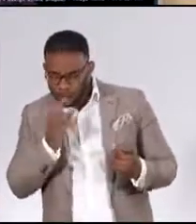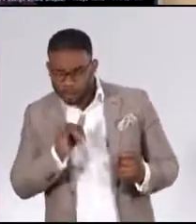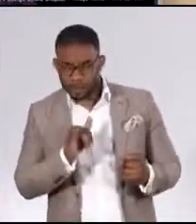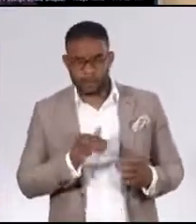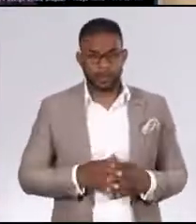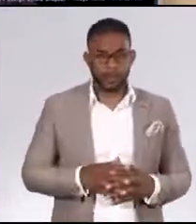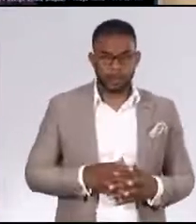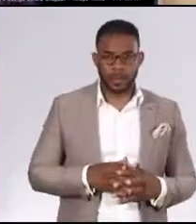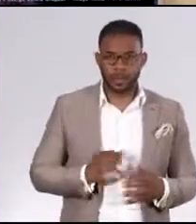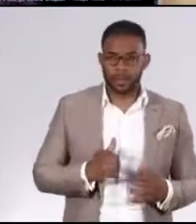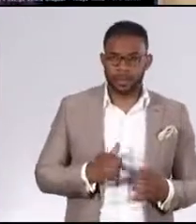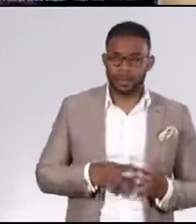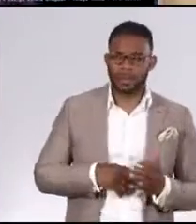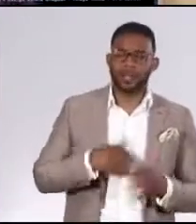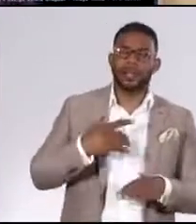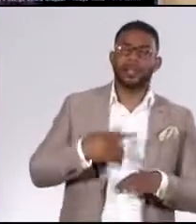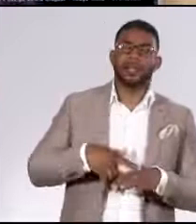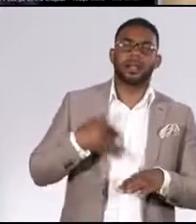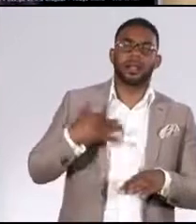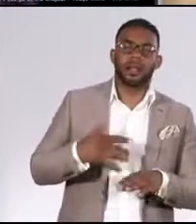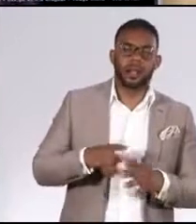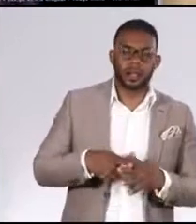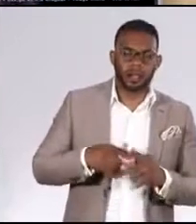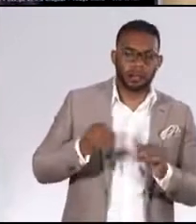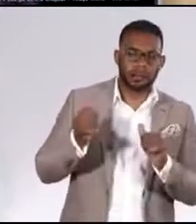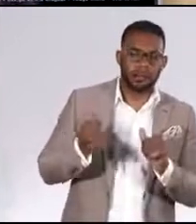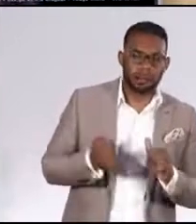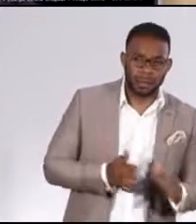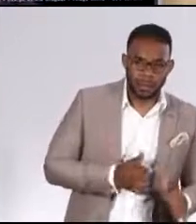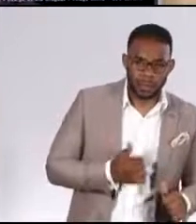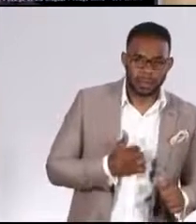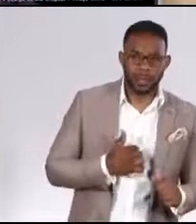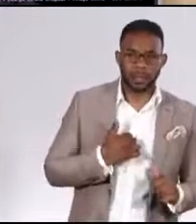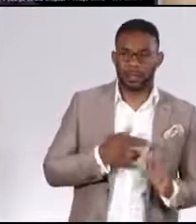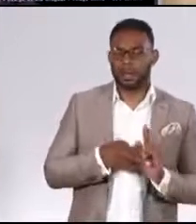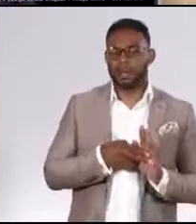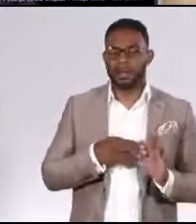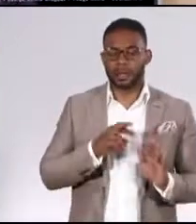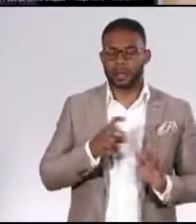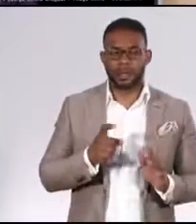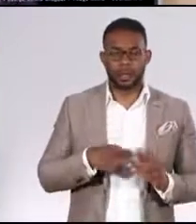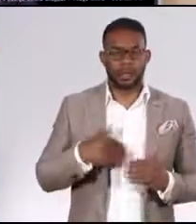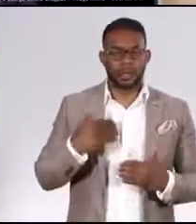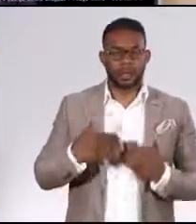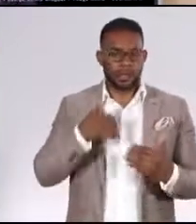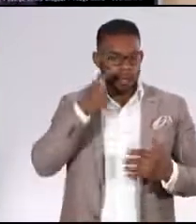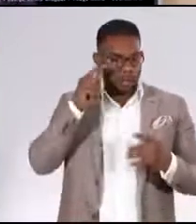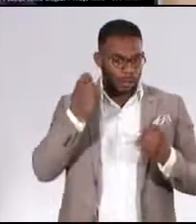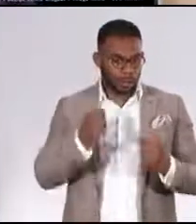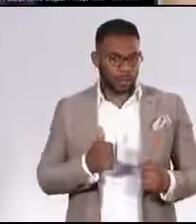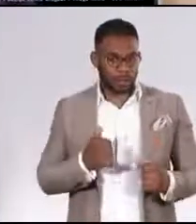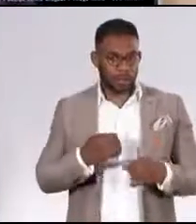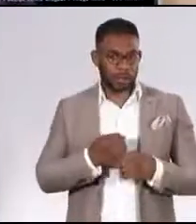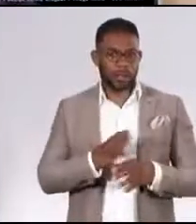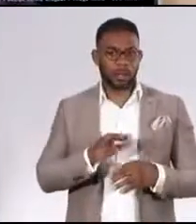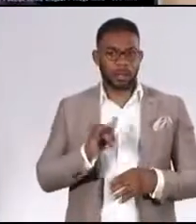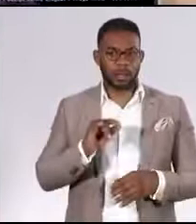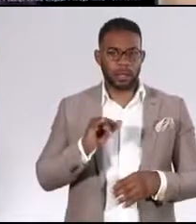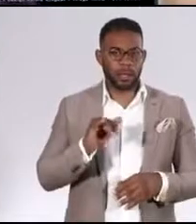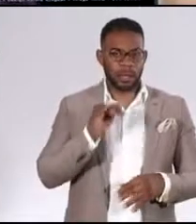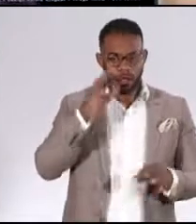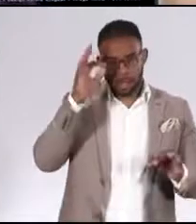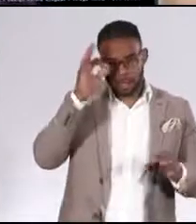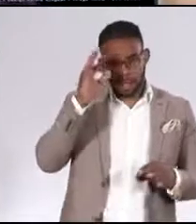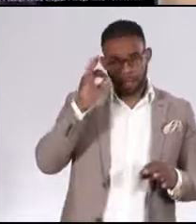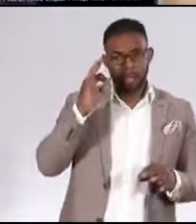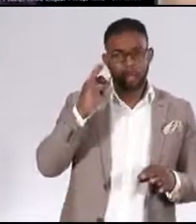With time the last star getting worse, I was diagnosed with a progressive hearing loss caused by an unknown out to immune.